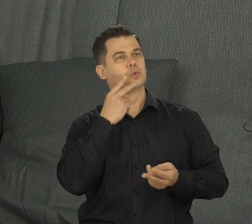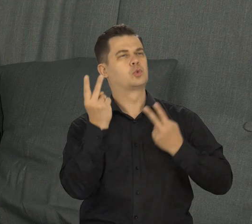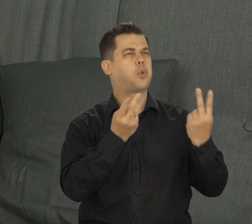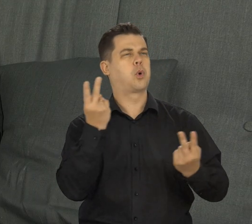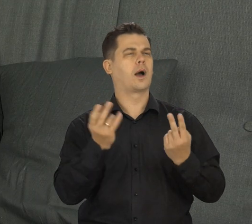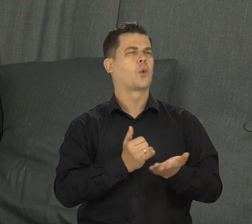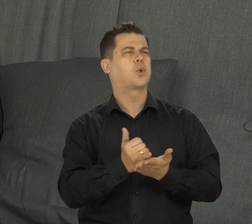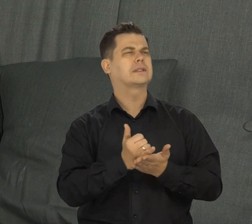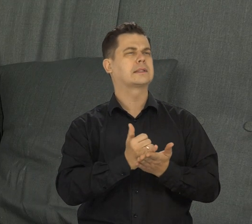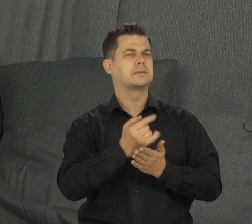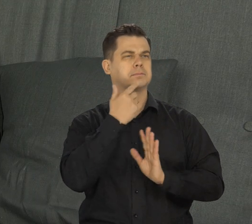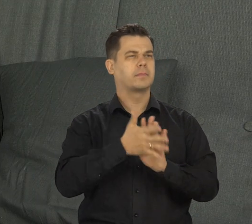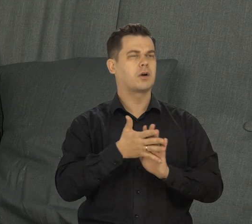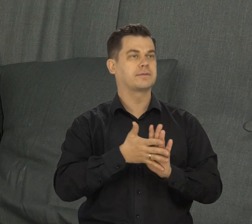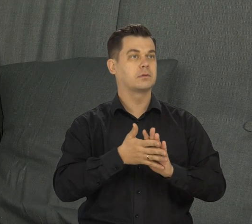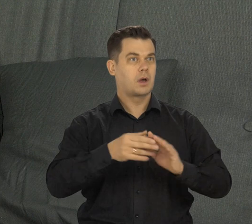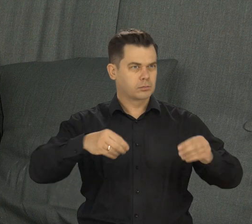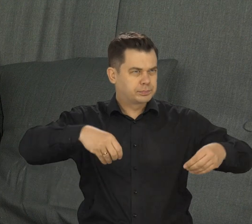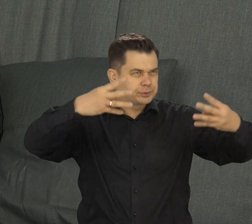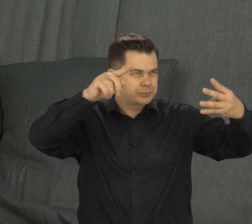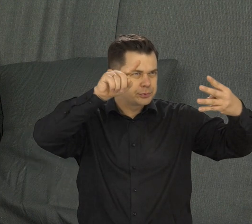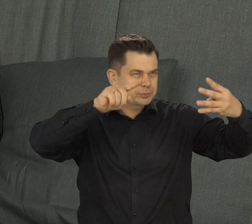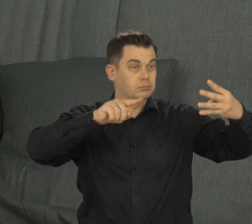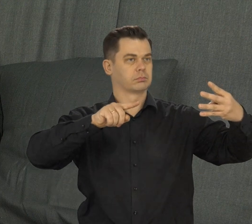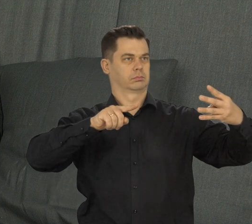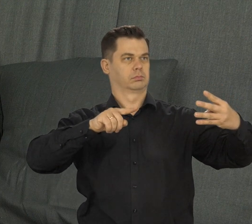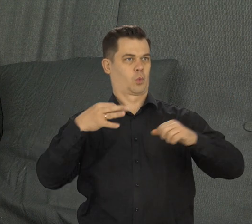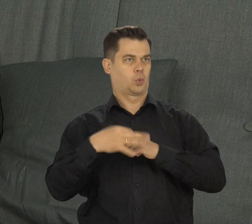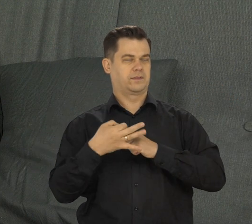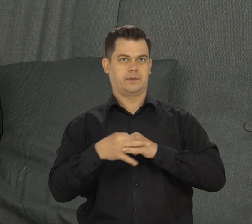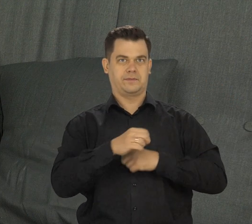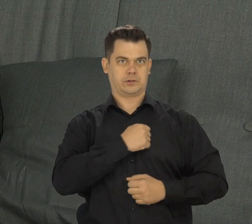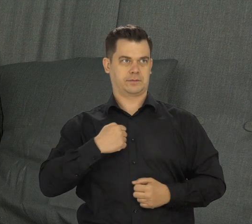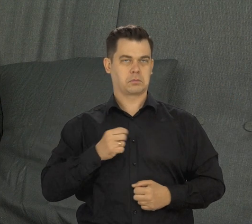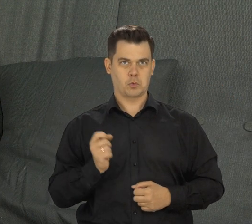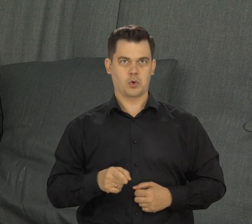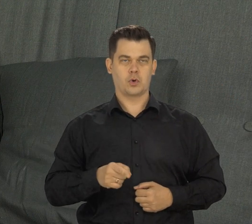While browsing through offers on the Internet, I came across an offer to study at the University of Warsaw --